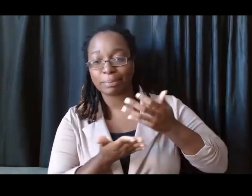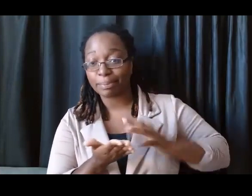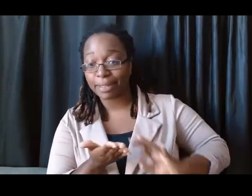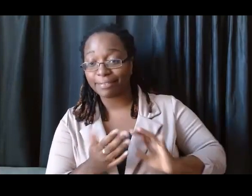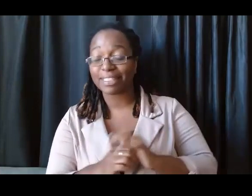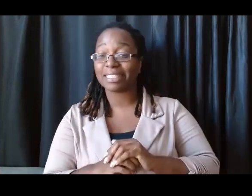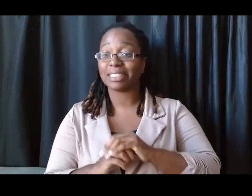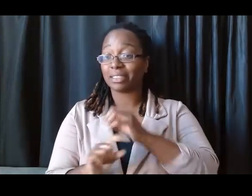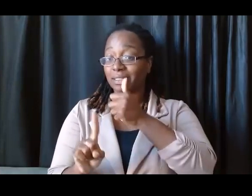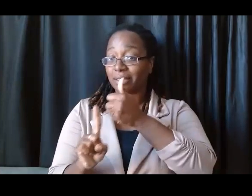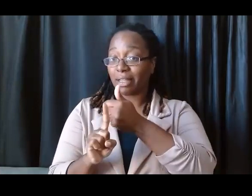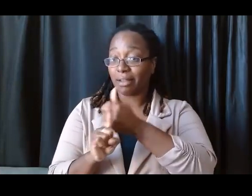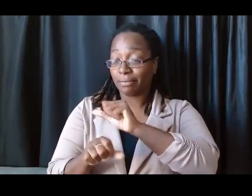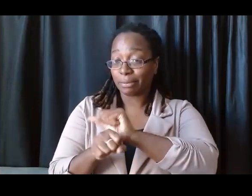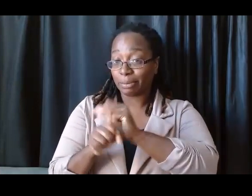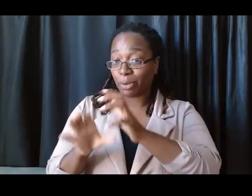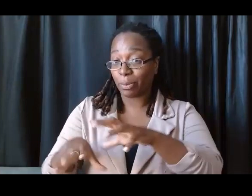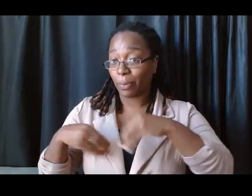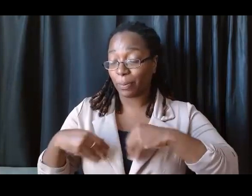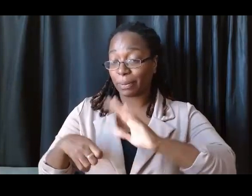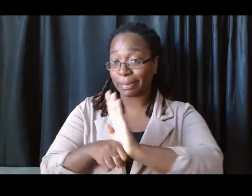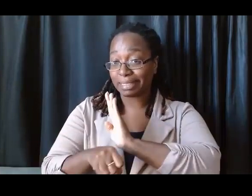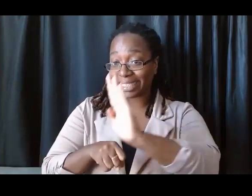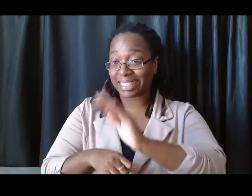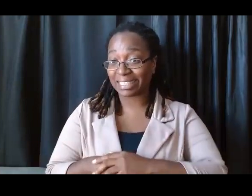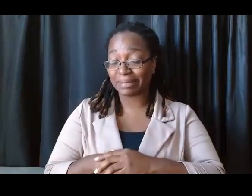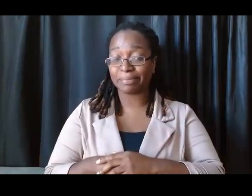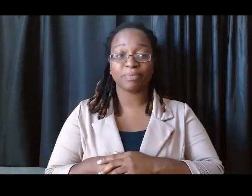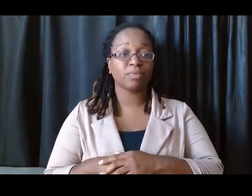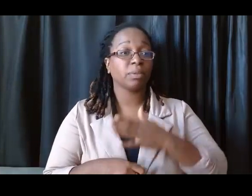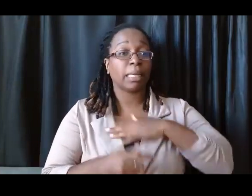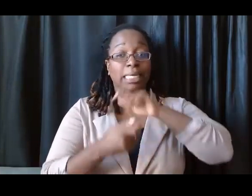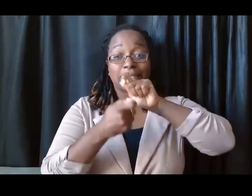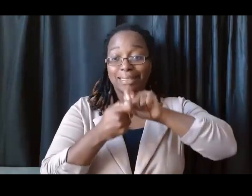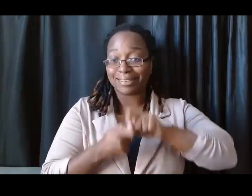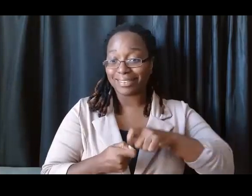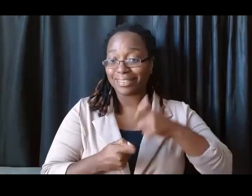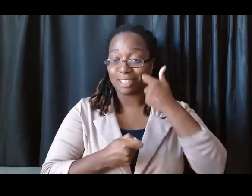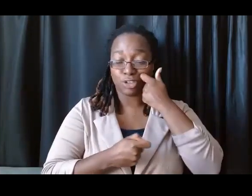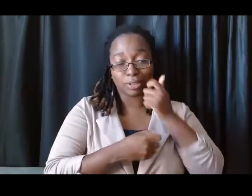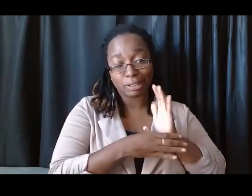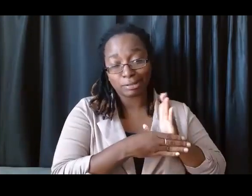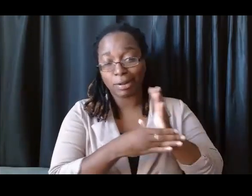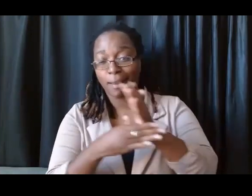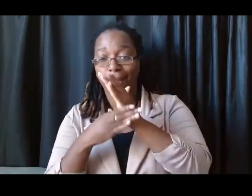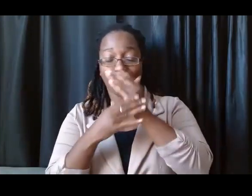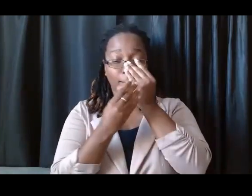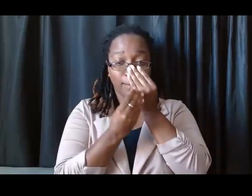So as you listen to the details I share and the information I pass along rather